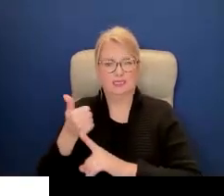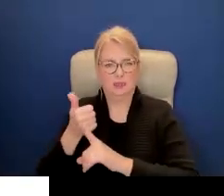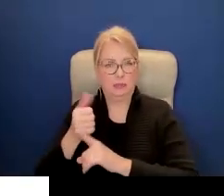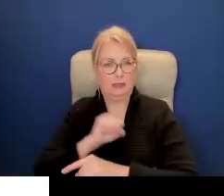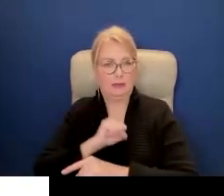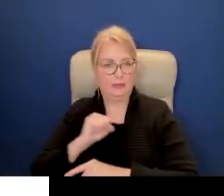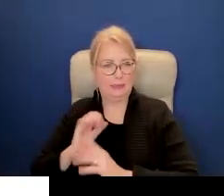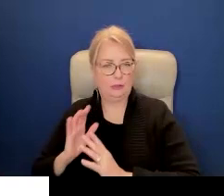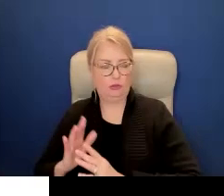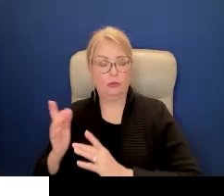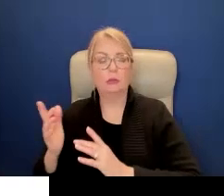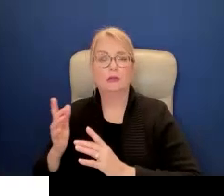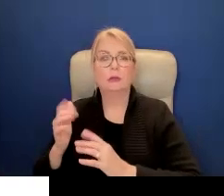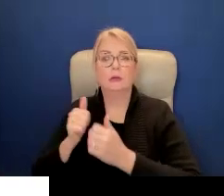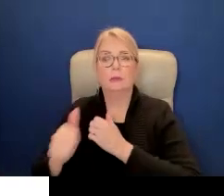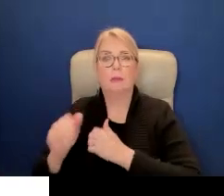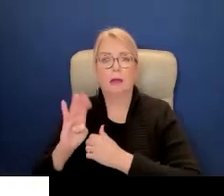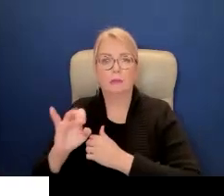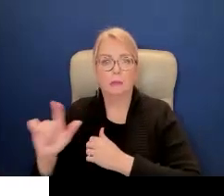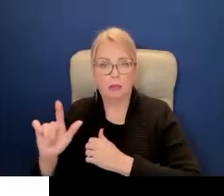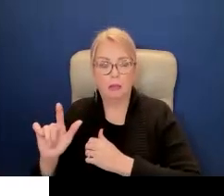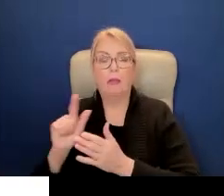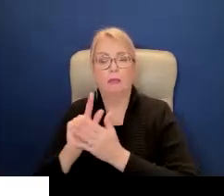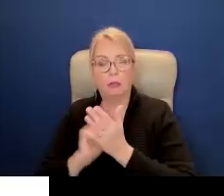and it created the Violence Against Women Act, which has now expanded